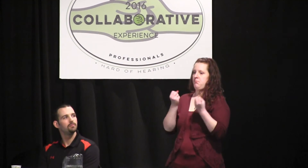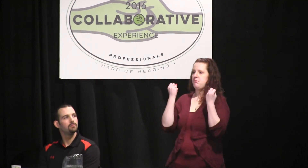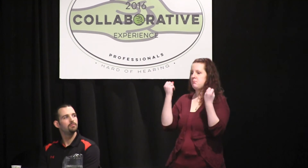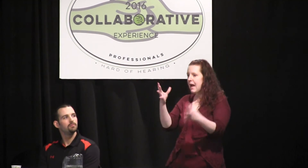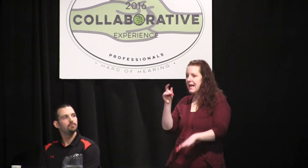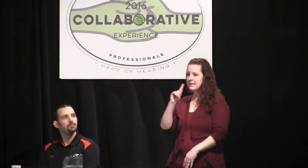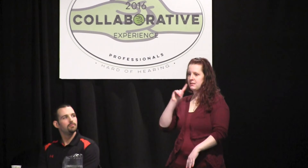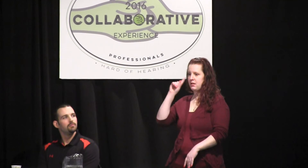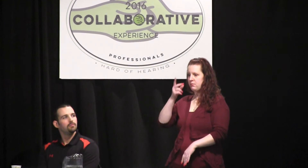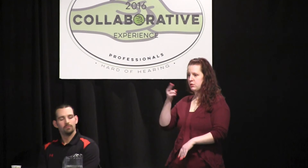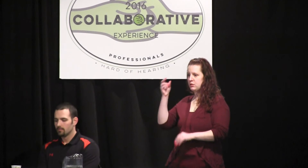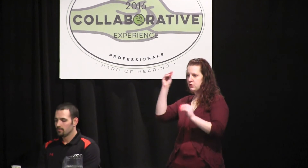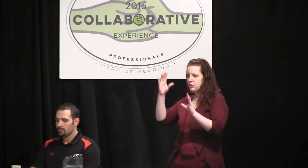My parents were very supportive.